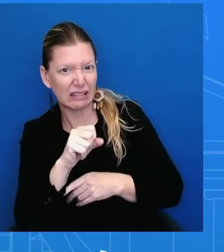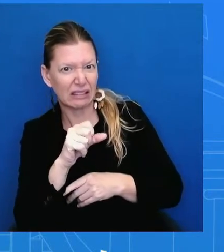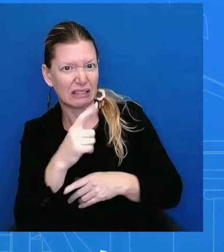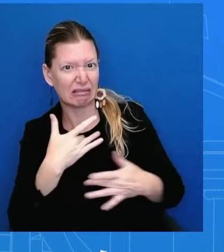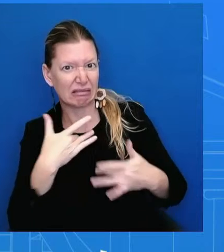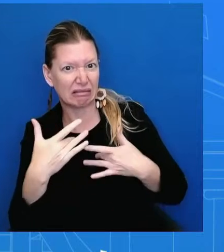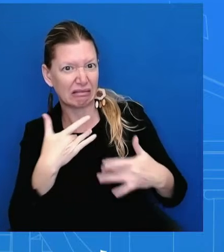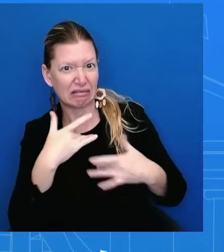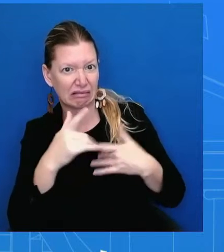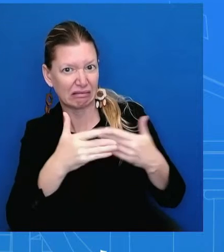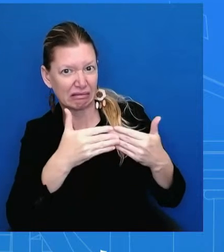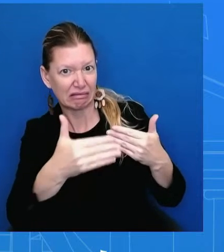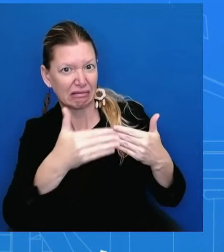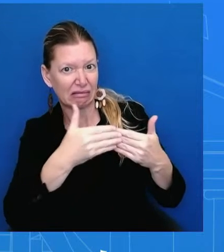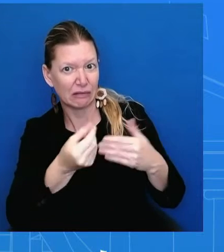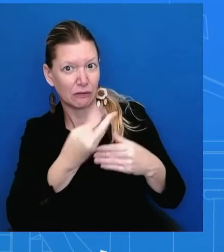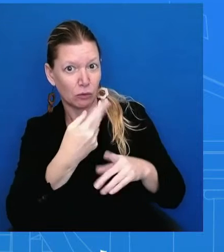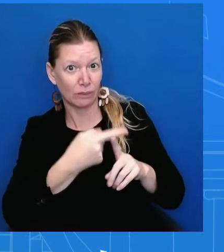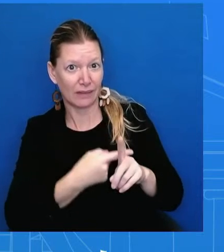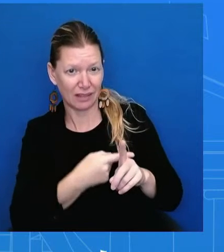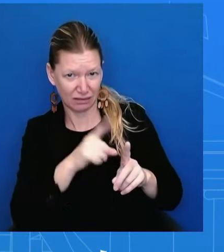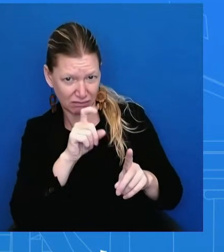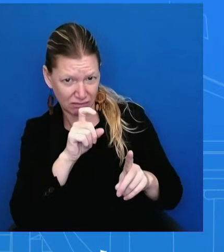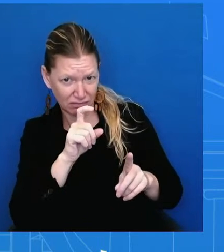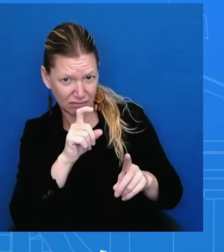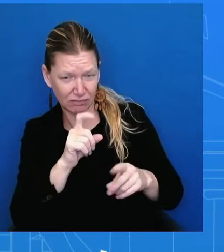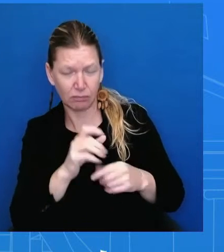with respect to our domestic political situation.